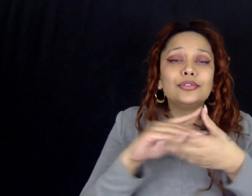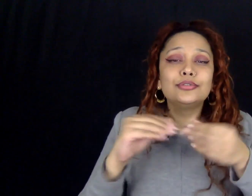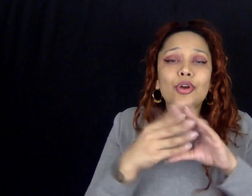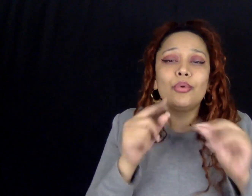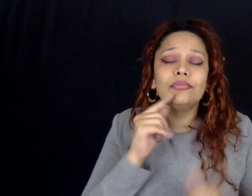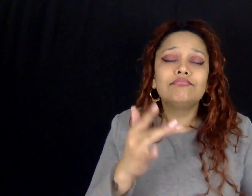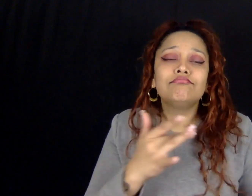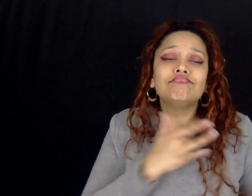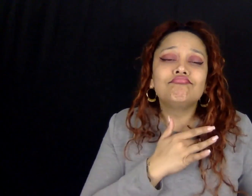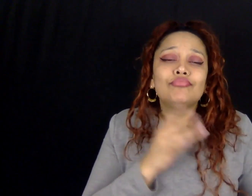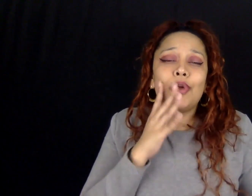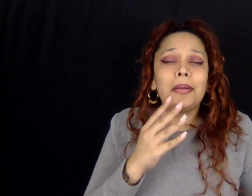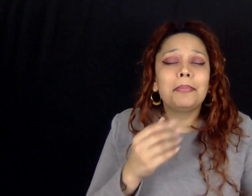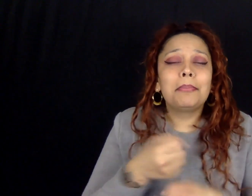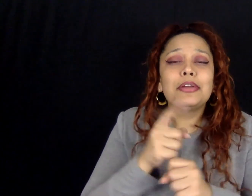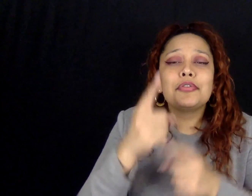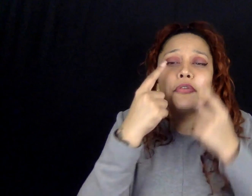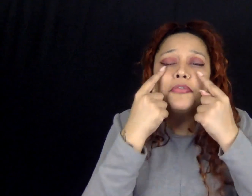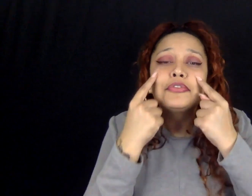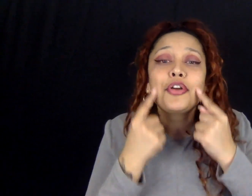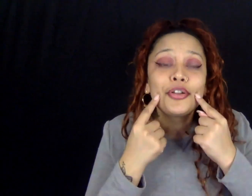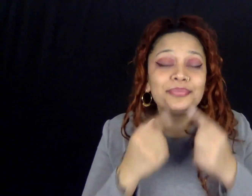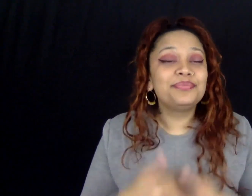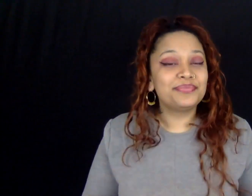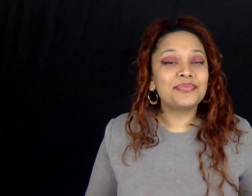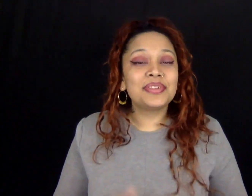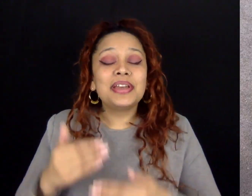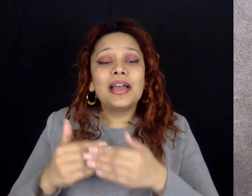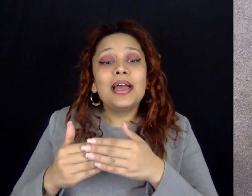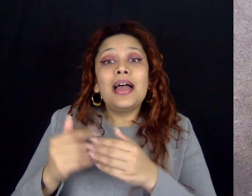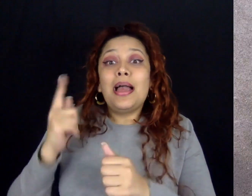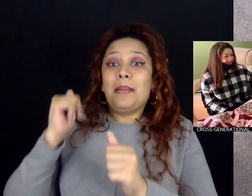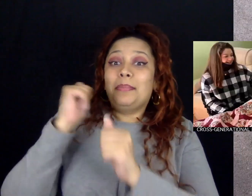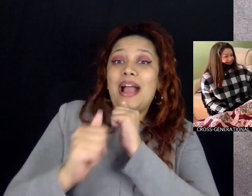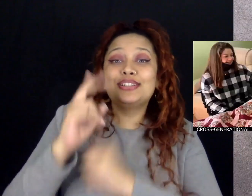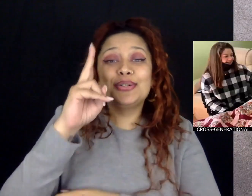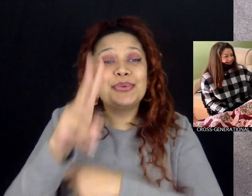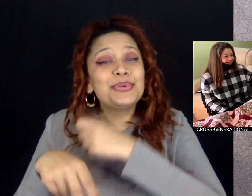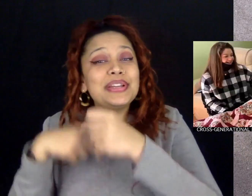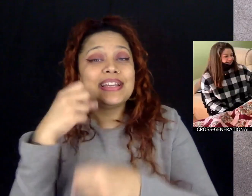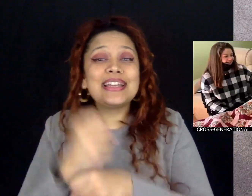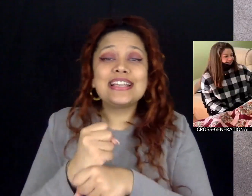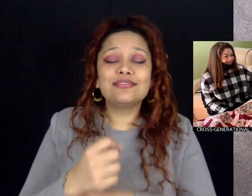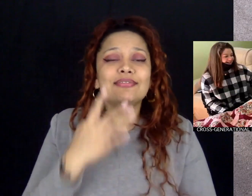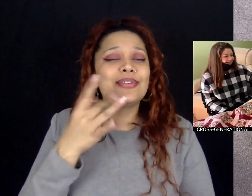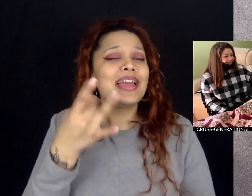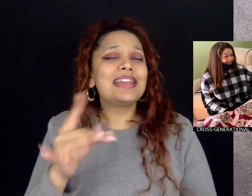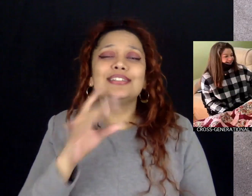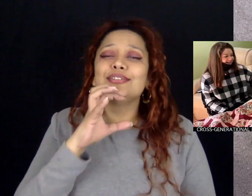this next story may bring a tear to your eyes